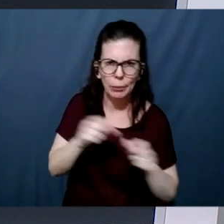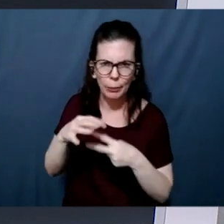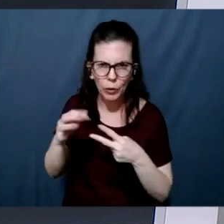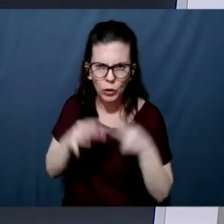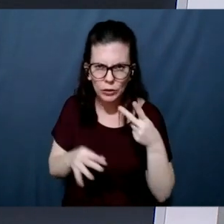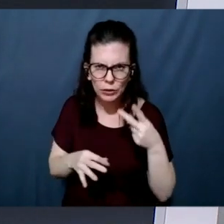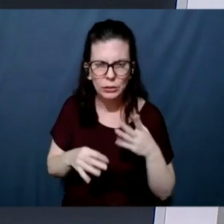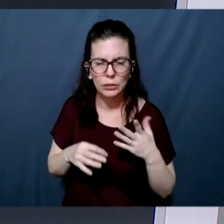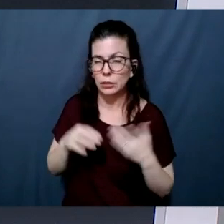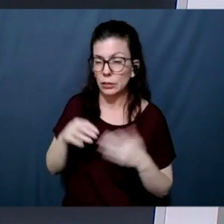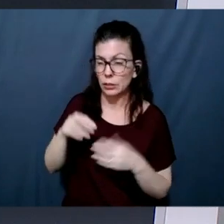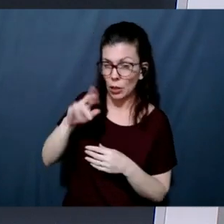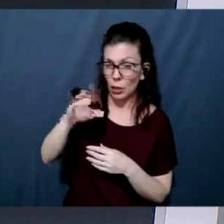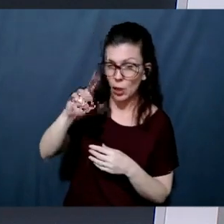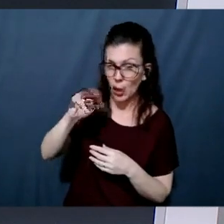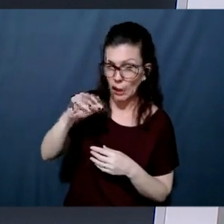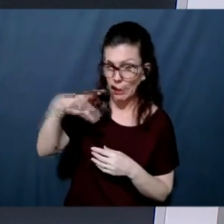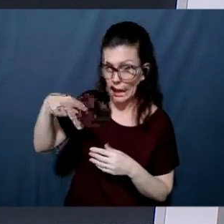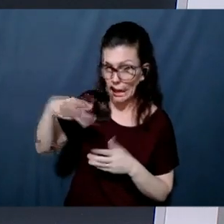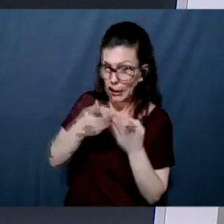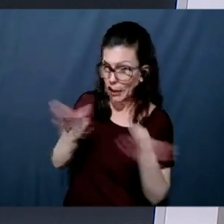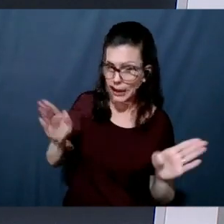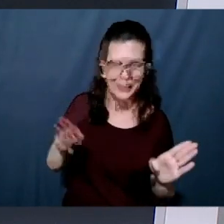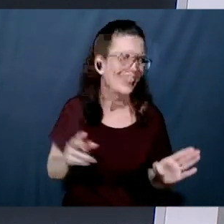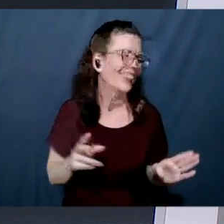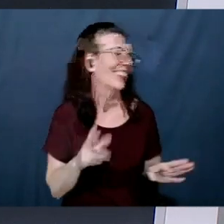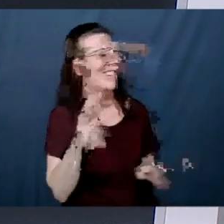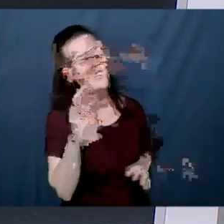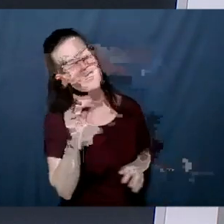No, but its something we wanna build in the future. Okay, got it.